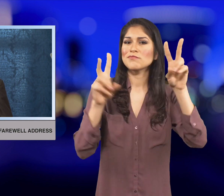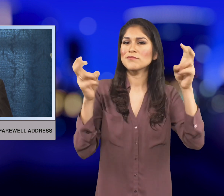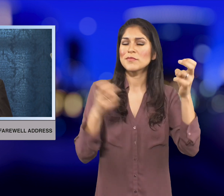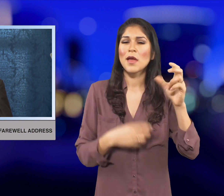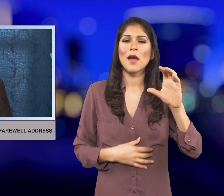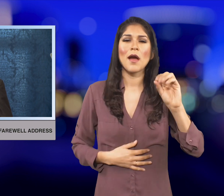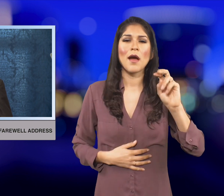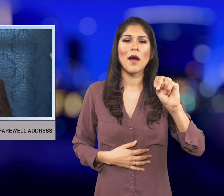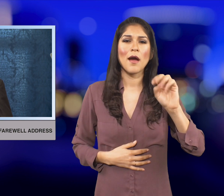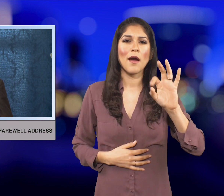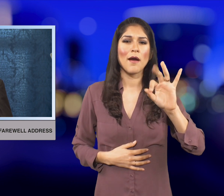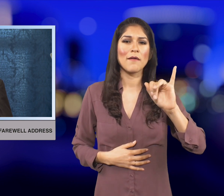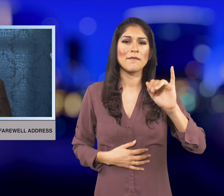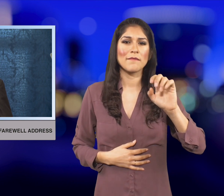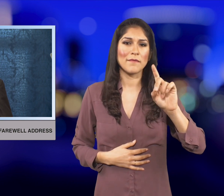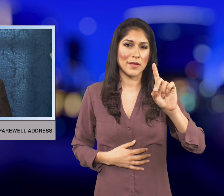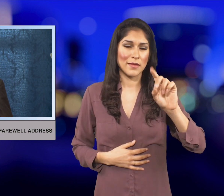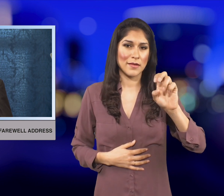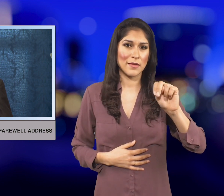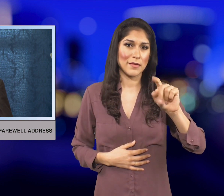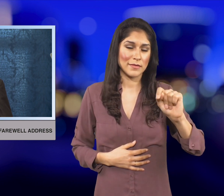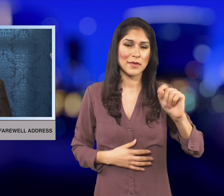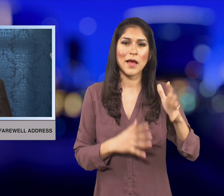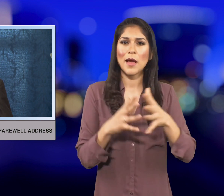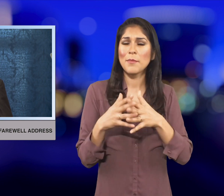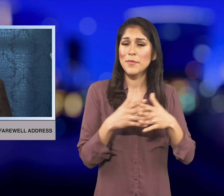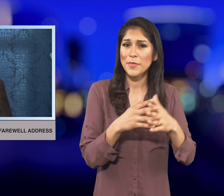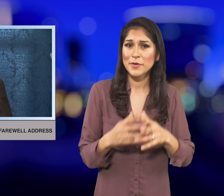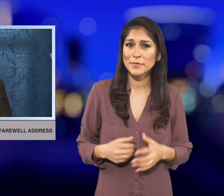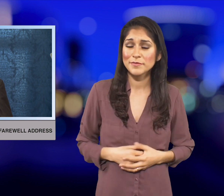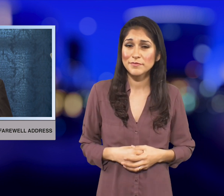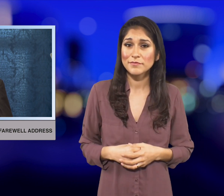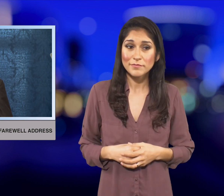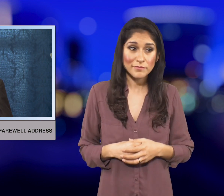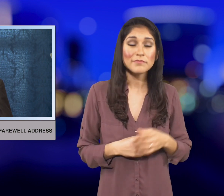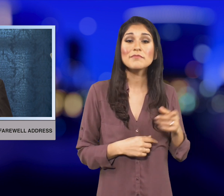Speaker's gavel in 2015.